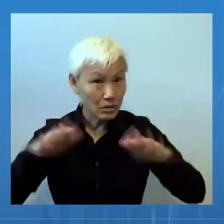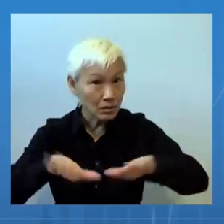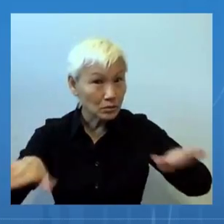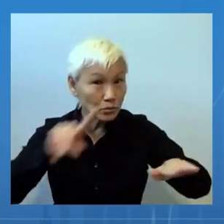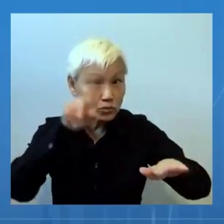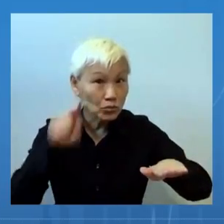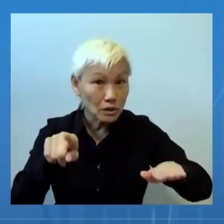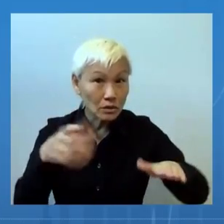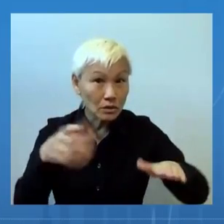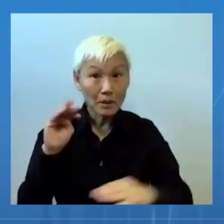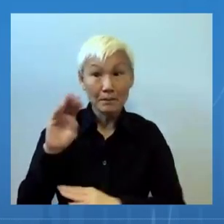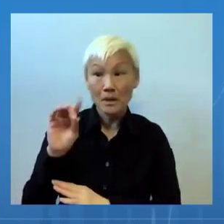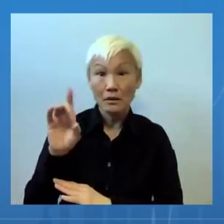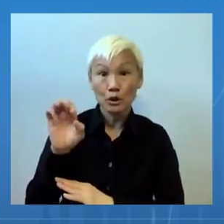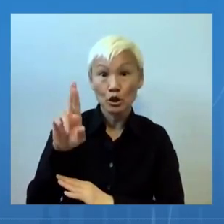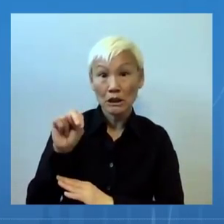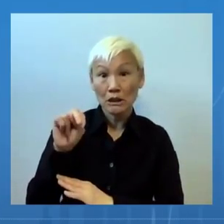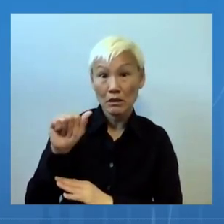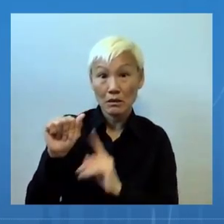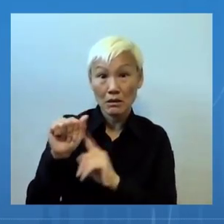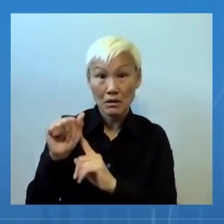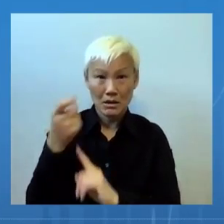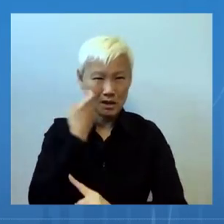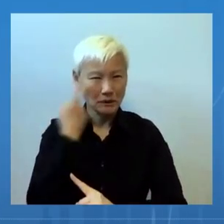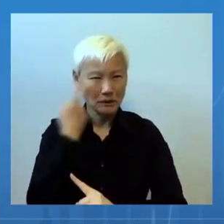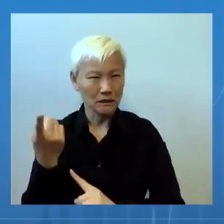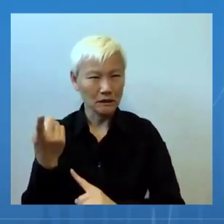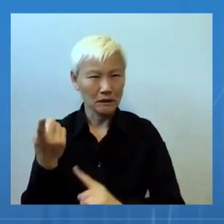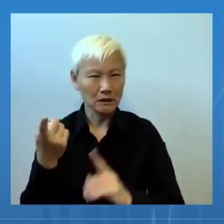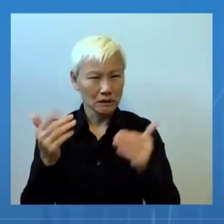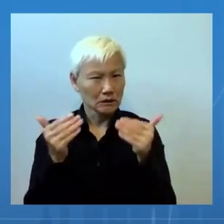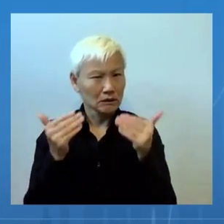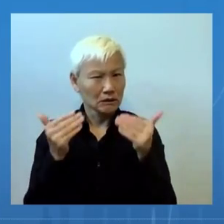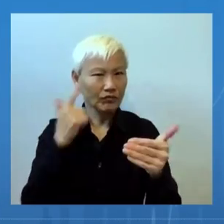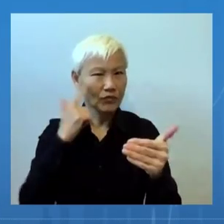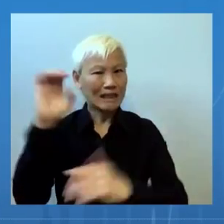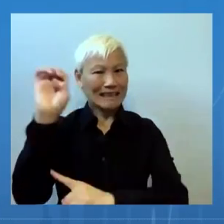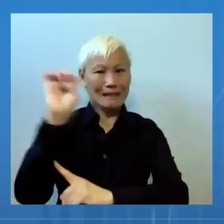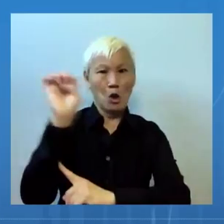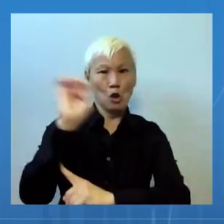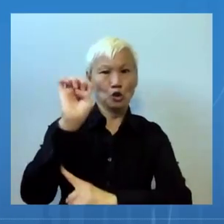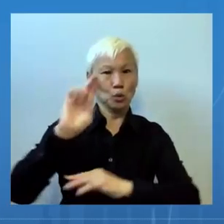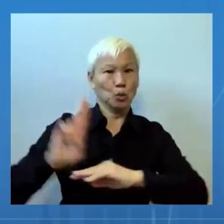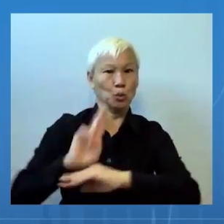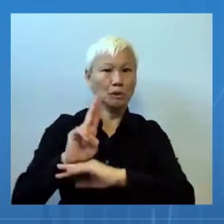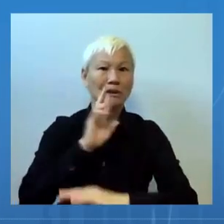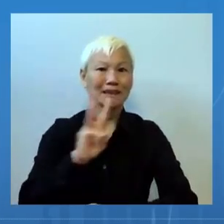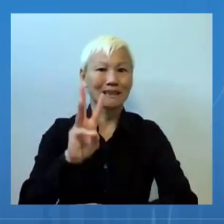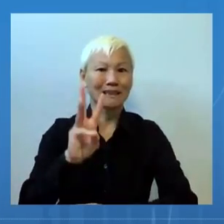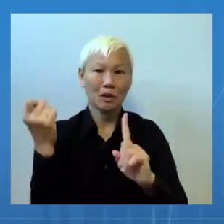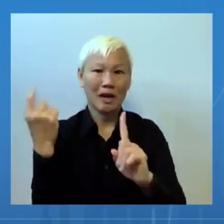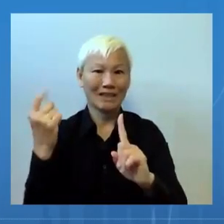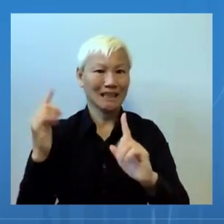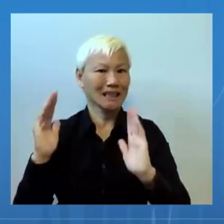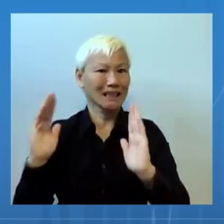its emergency use authorization requests for kids ages 6 to 11 years of age. How did these developments impact